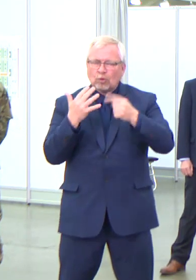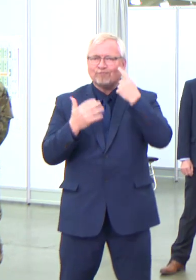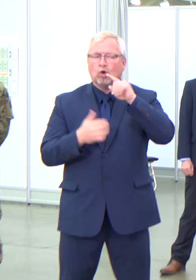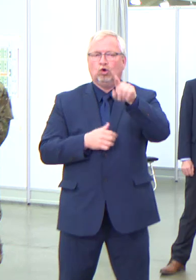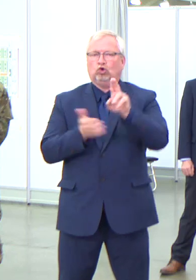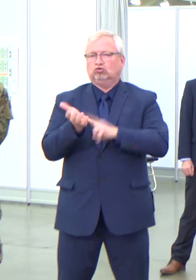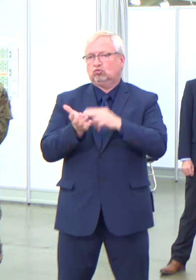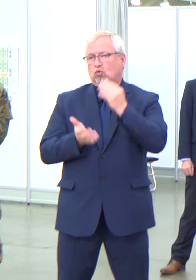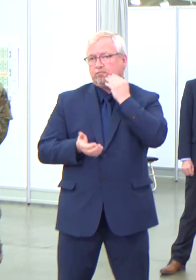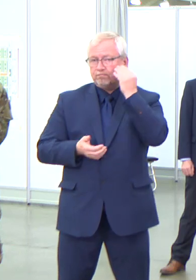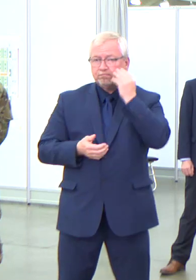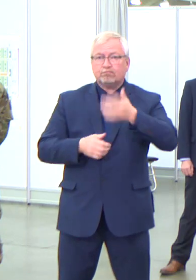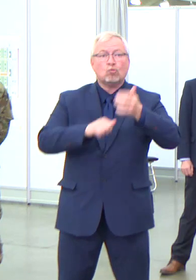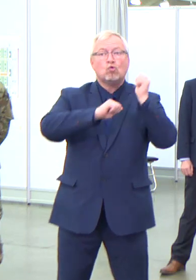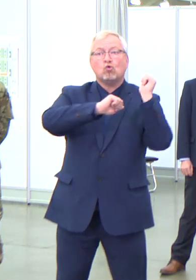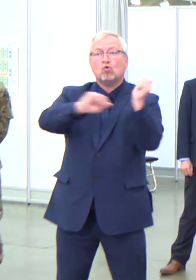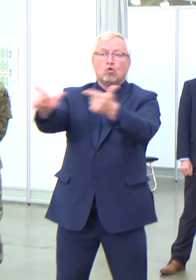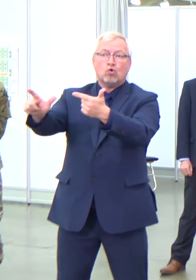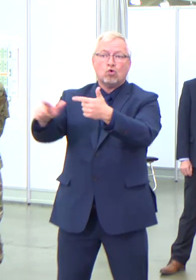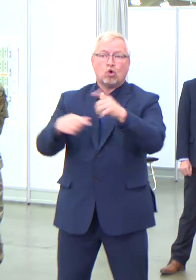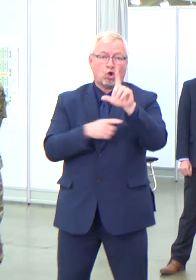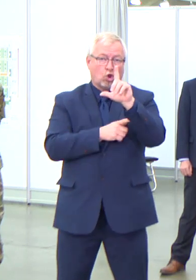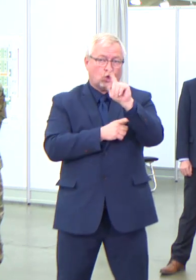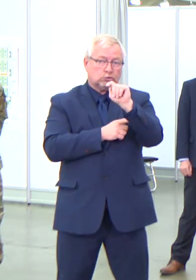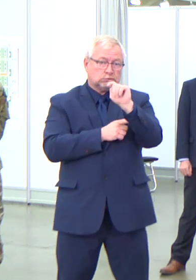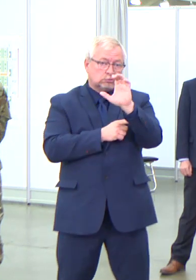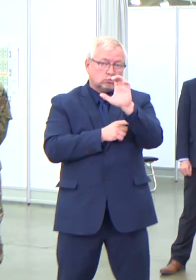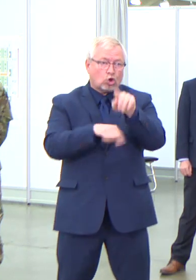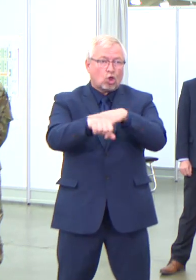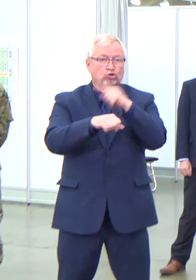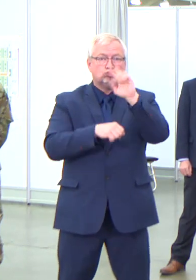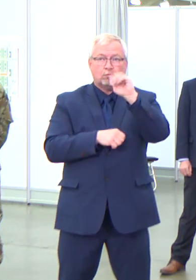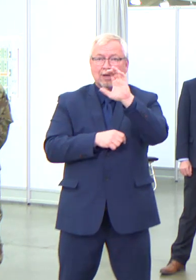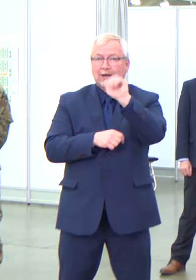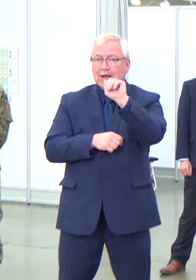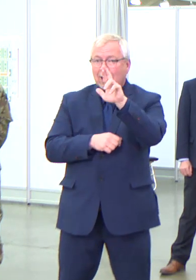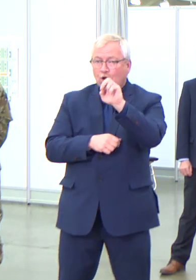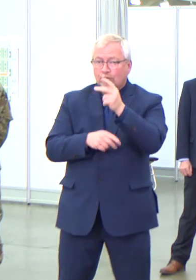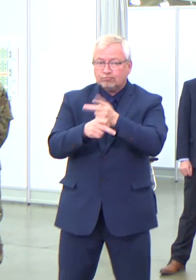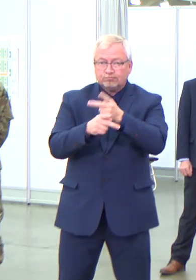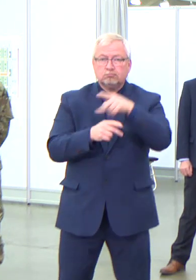and suppression efforts at nursing homes. All